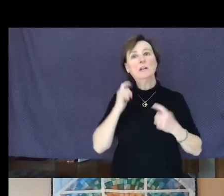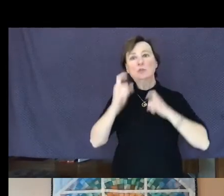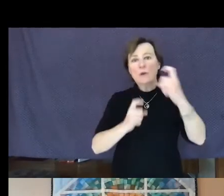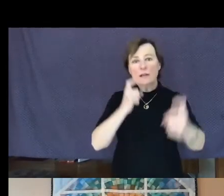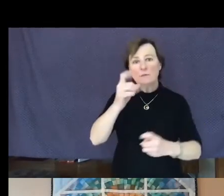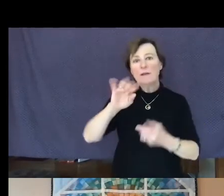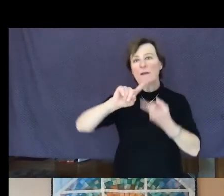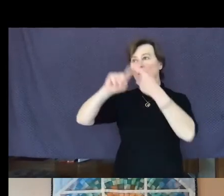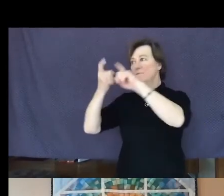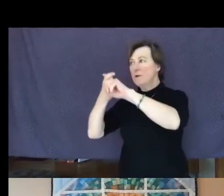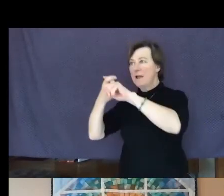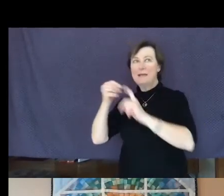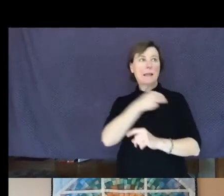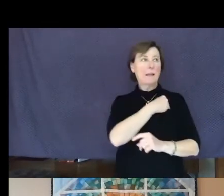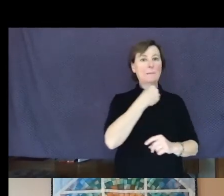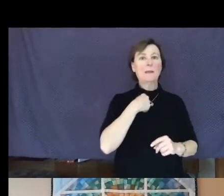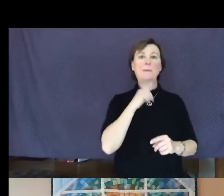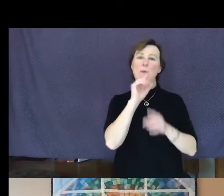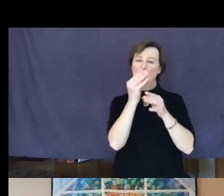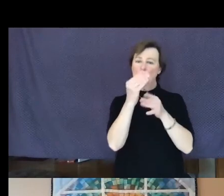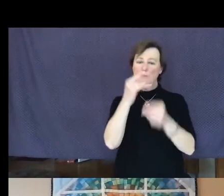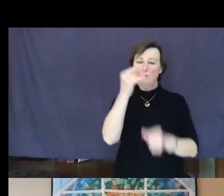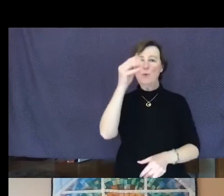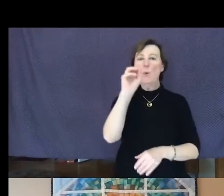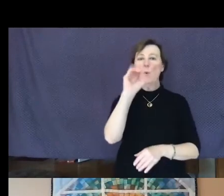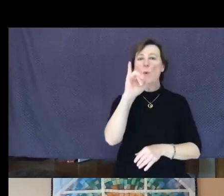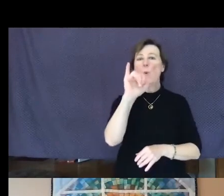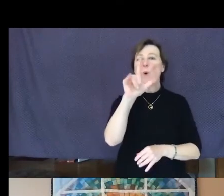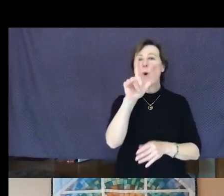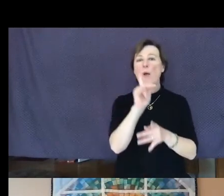is the oil that keeps the flame burning bright,